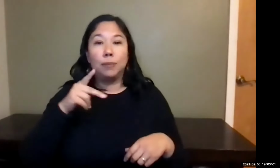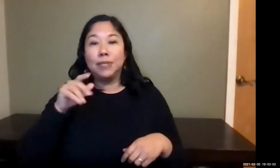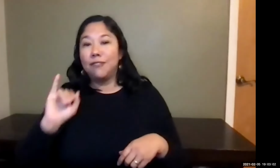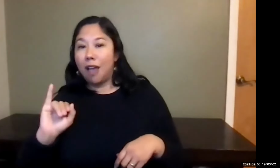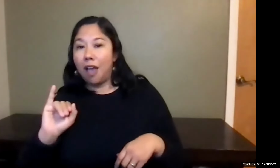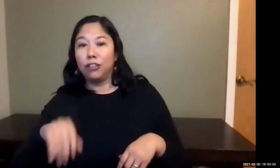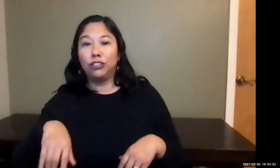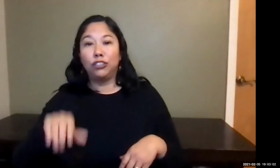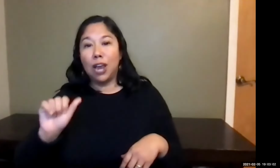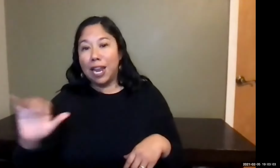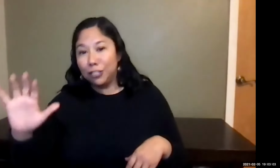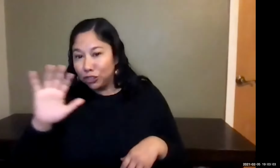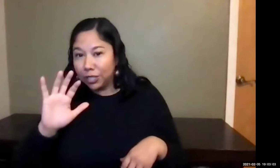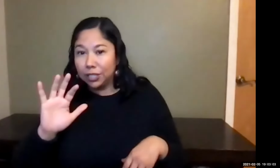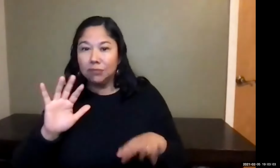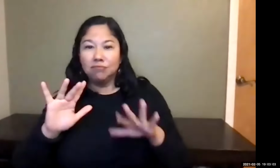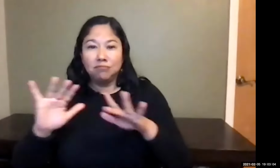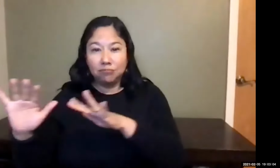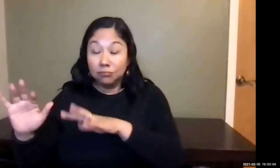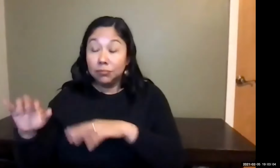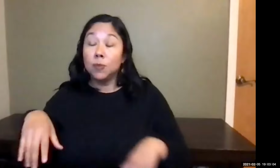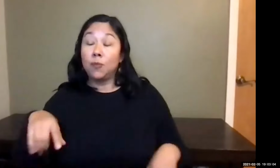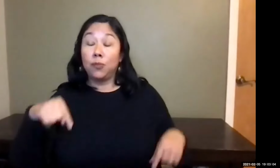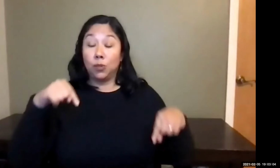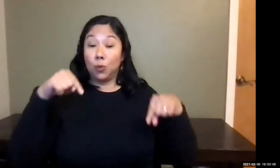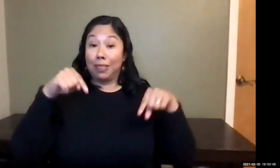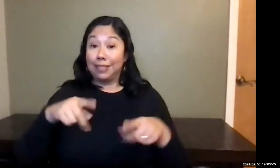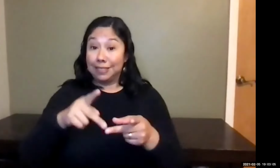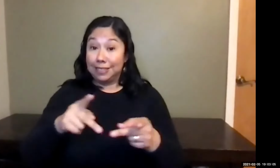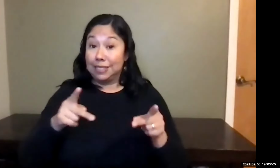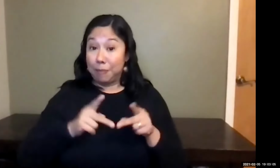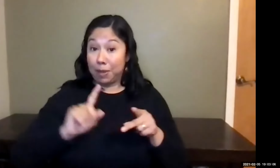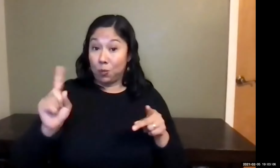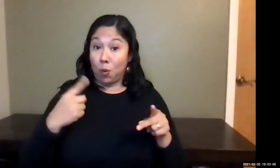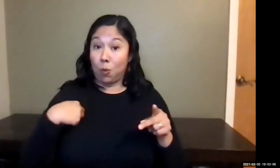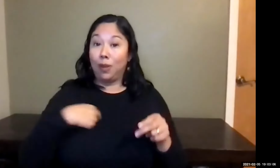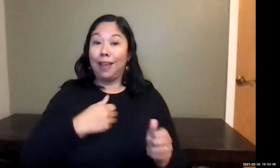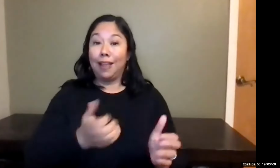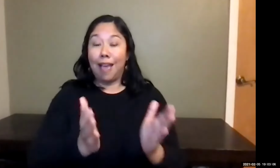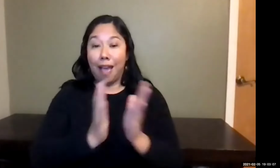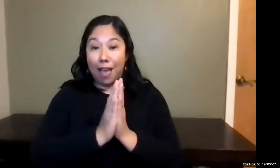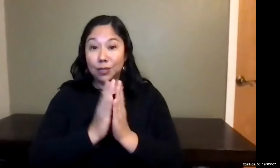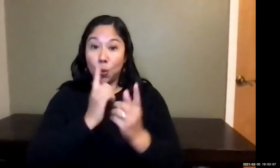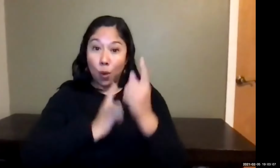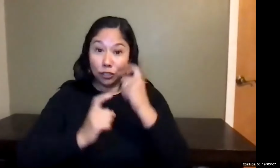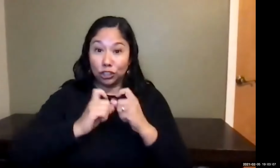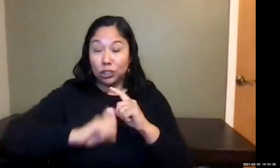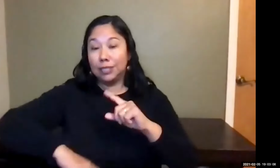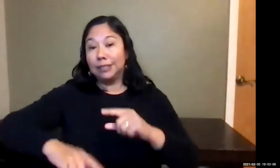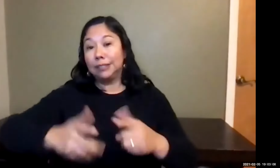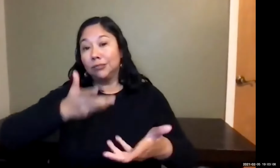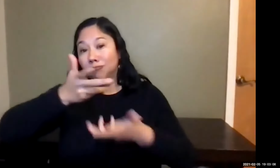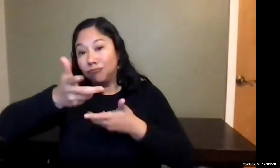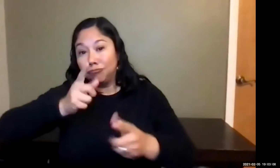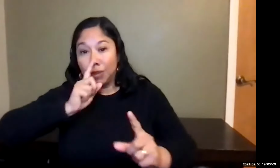So this is a space where we can ask questions, engage in dialogue, and really talk through